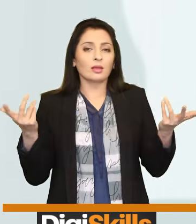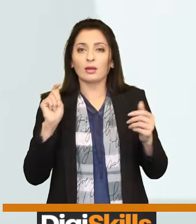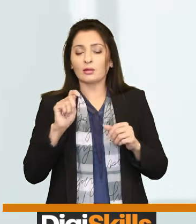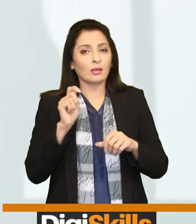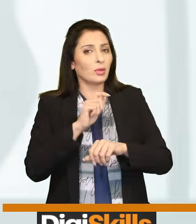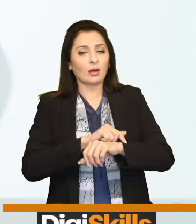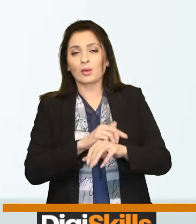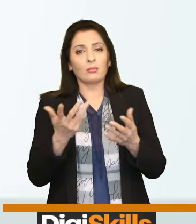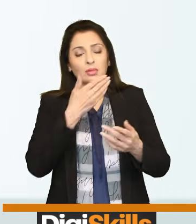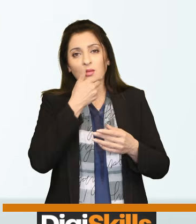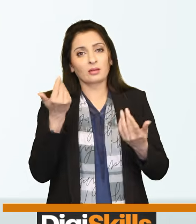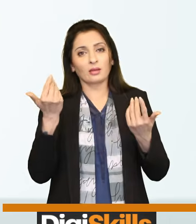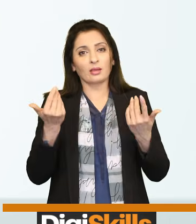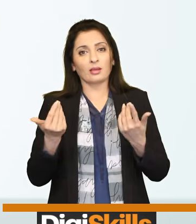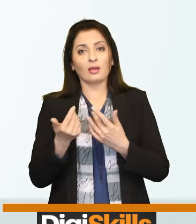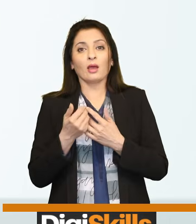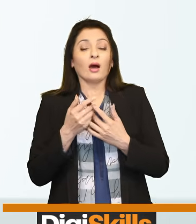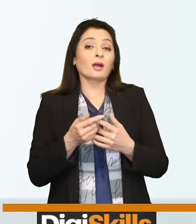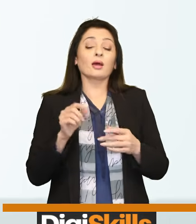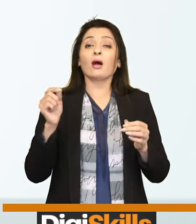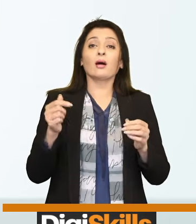You can select the time zone according to your comfort.